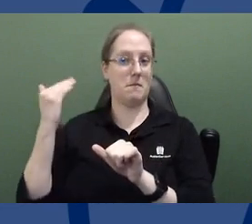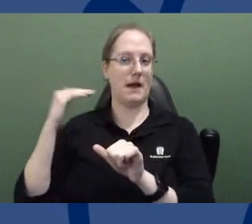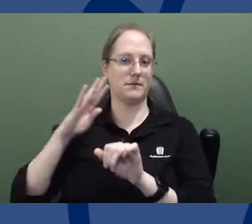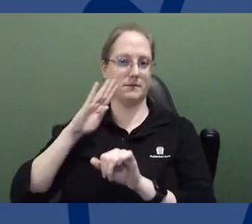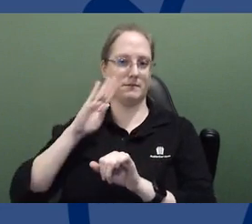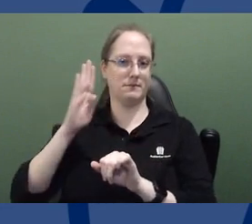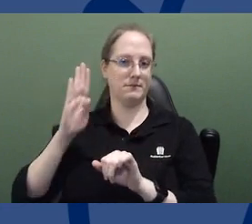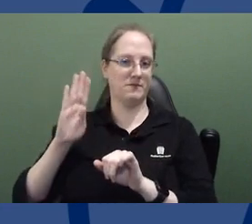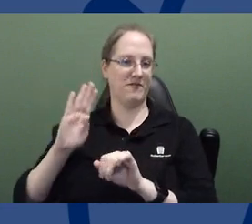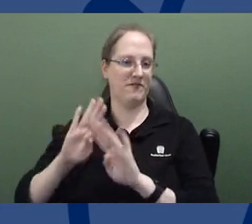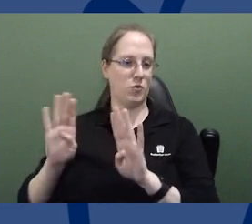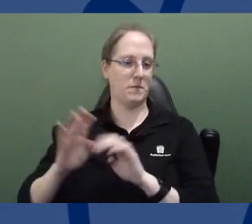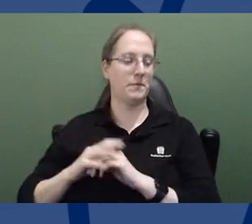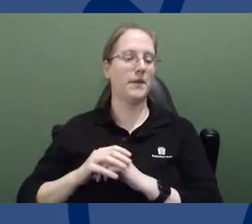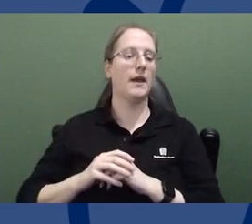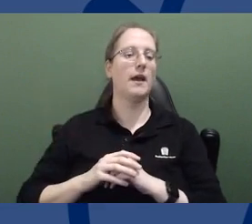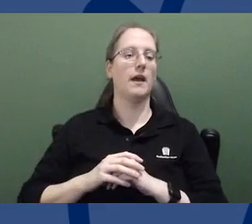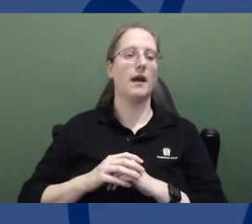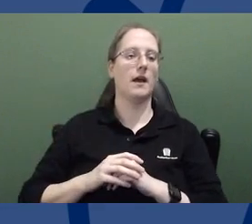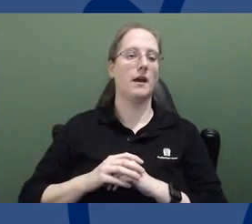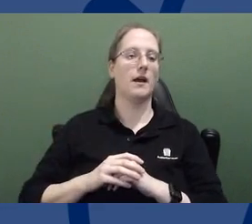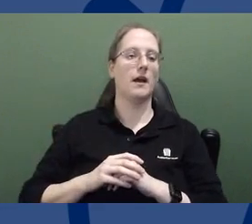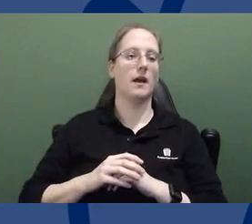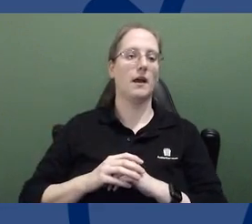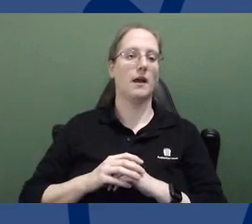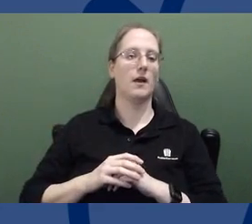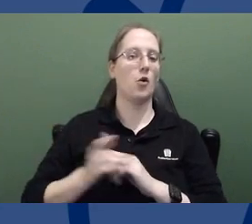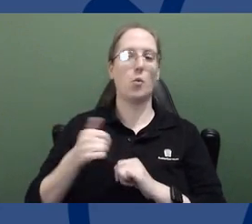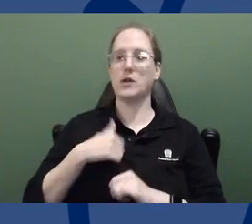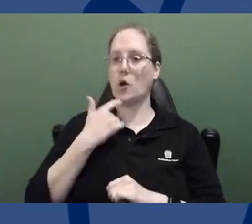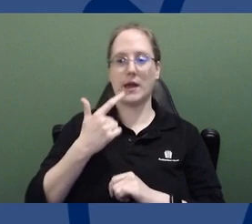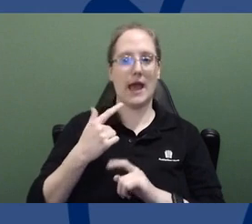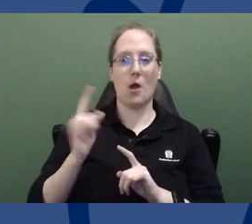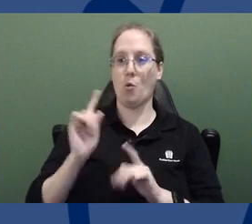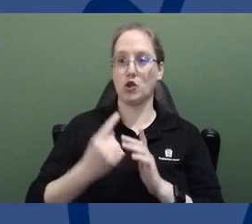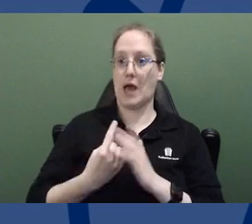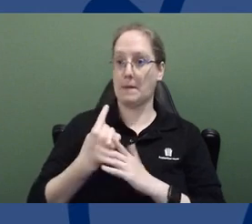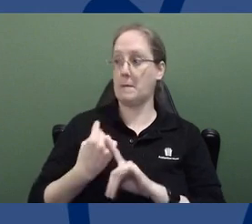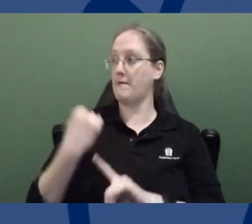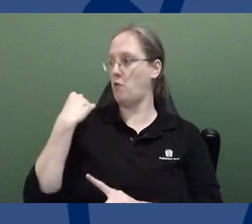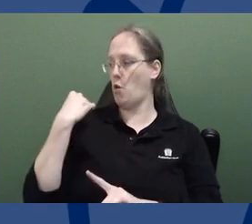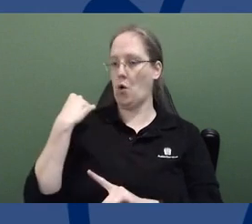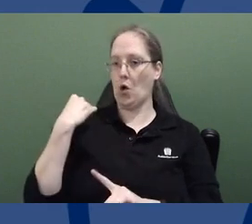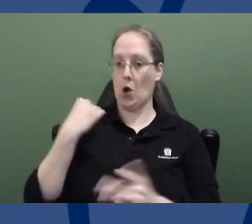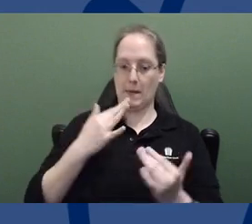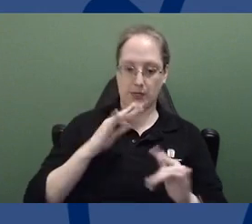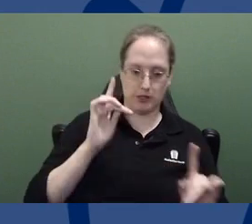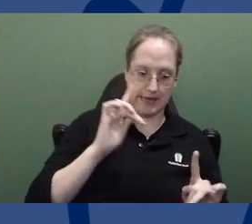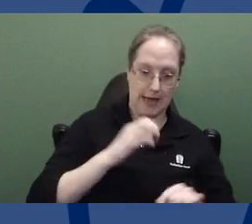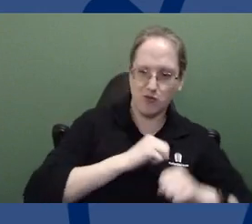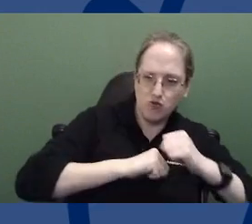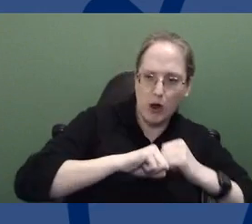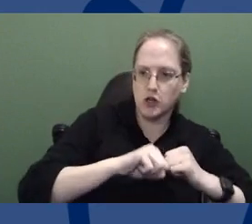in what you were and what you are now in terms of entity. It's about whether it's a continuation